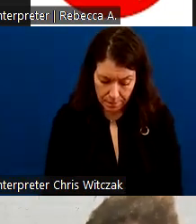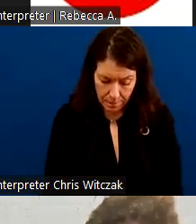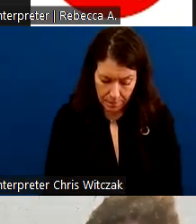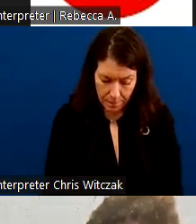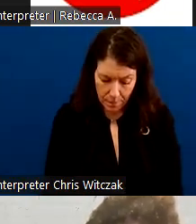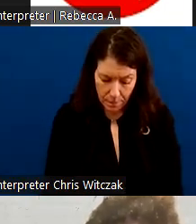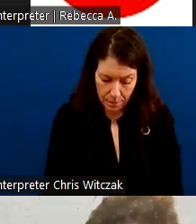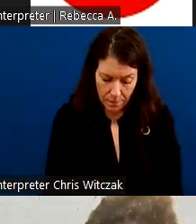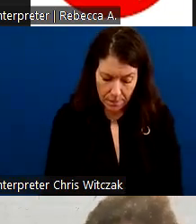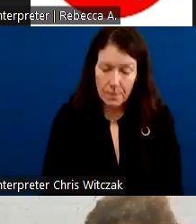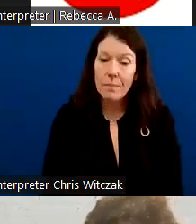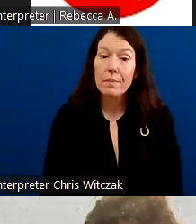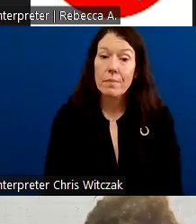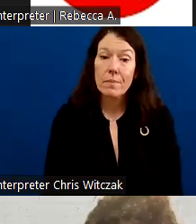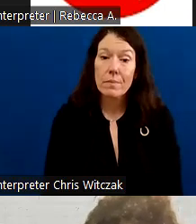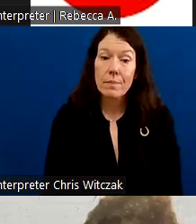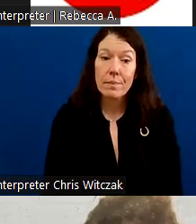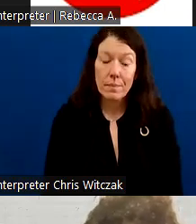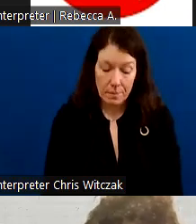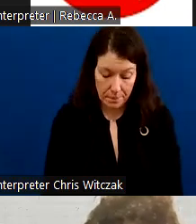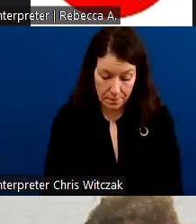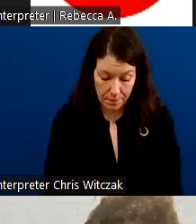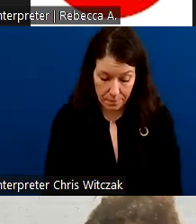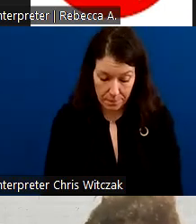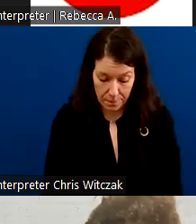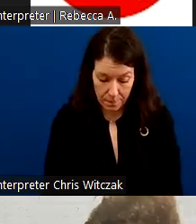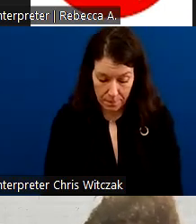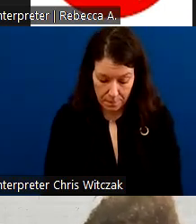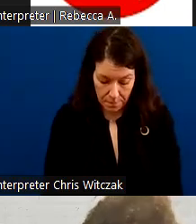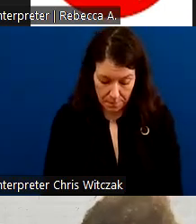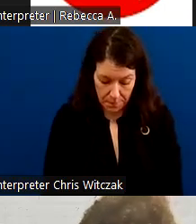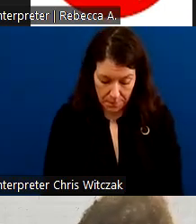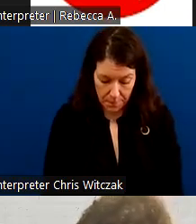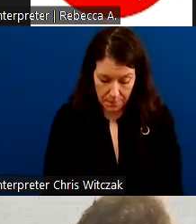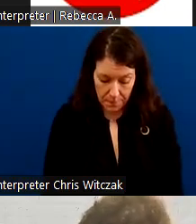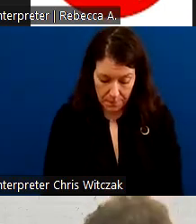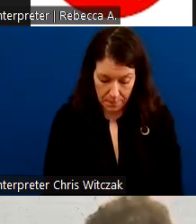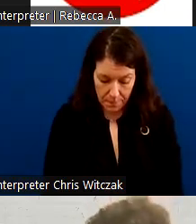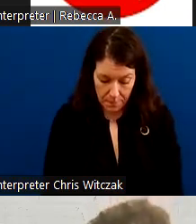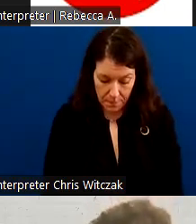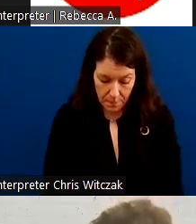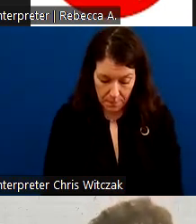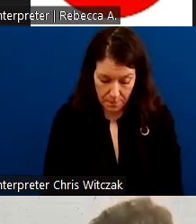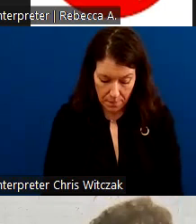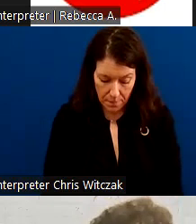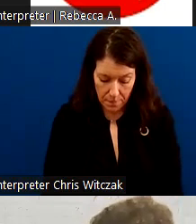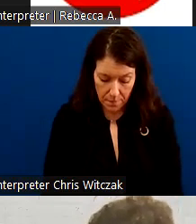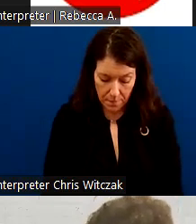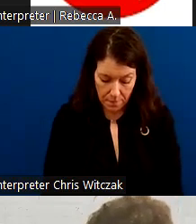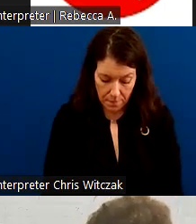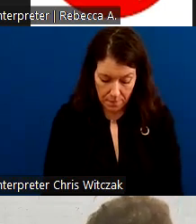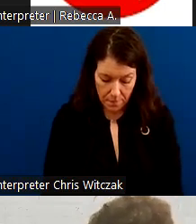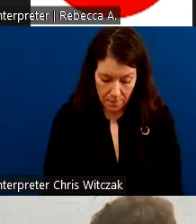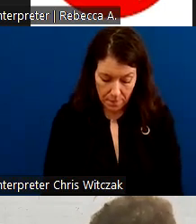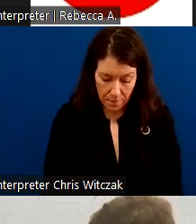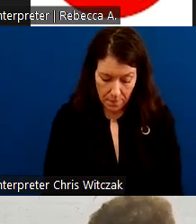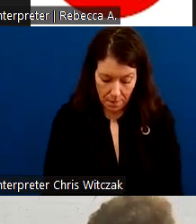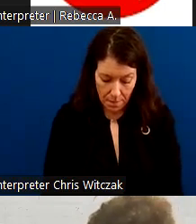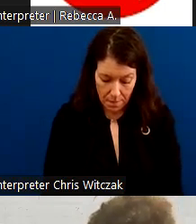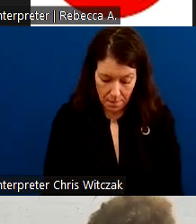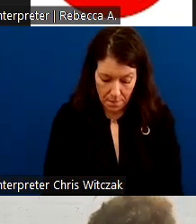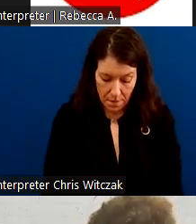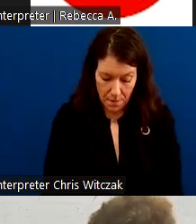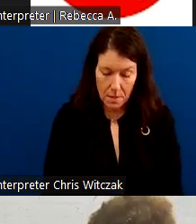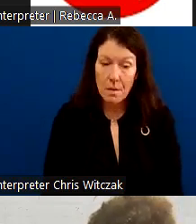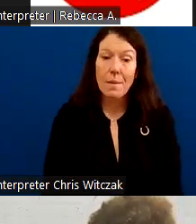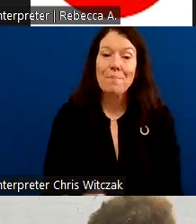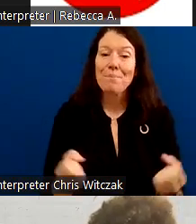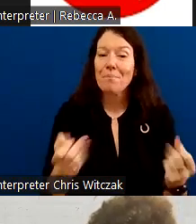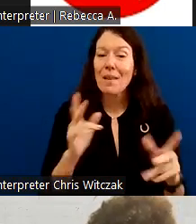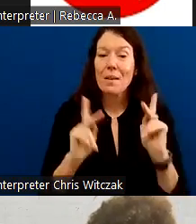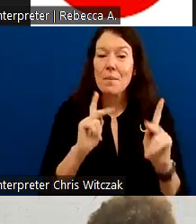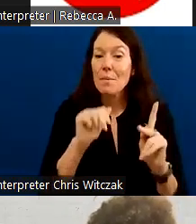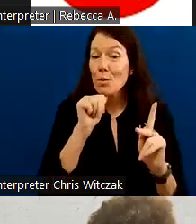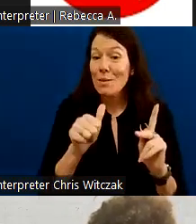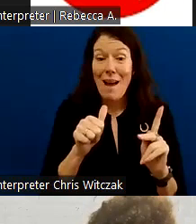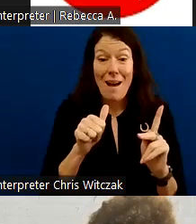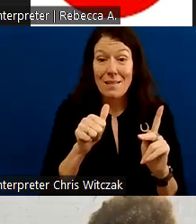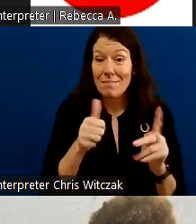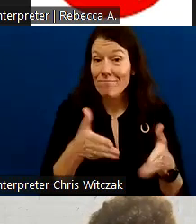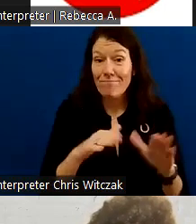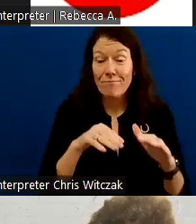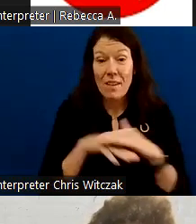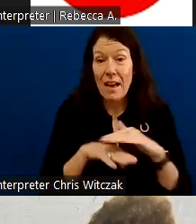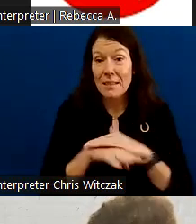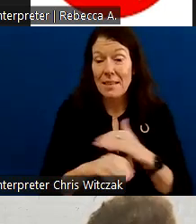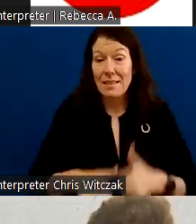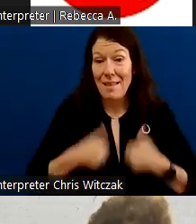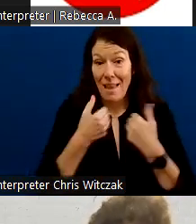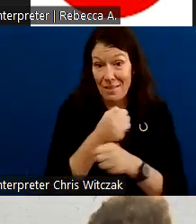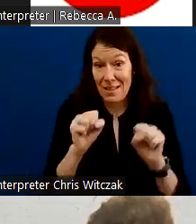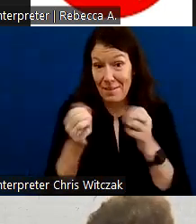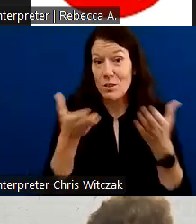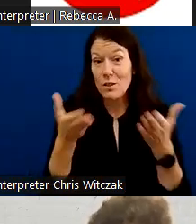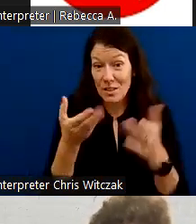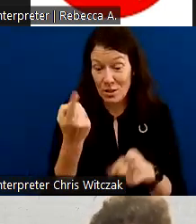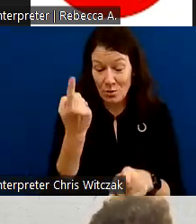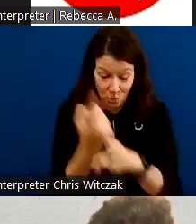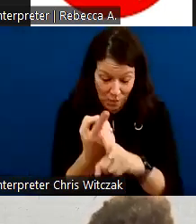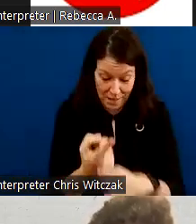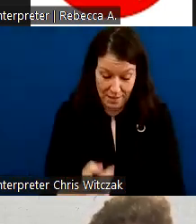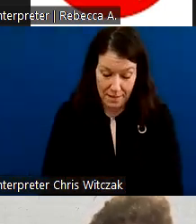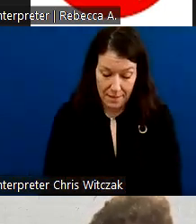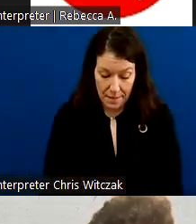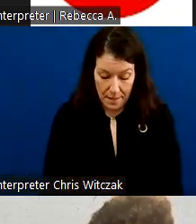(in the chat) many would not be able to access life-saving Services yes?